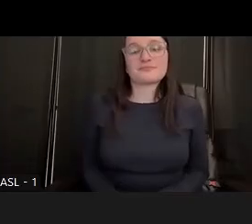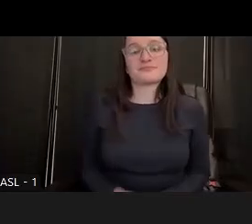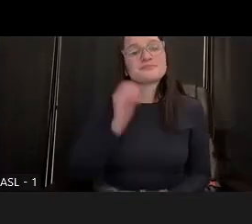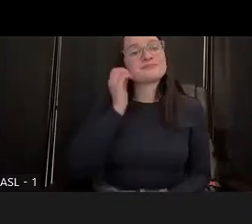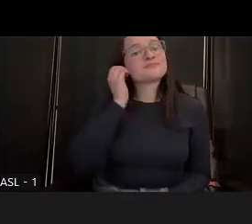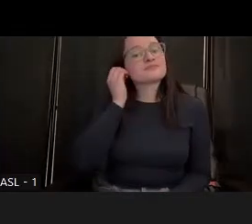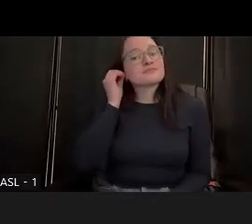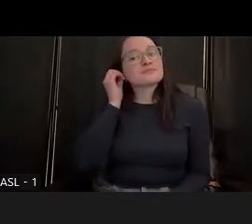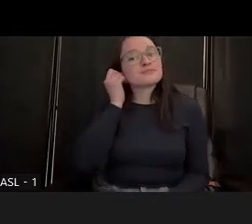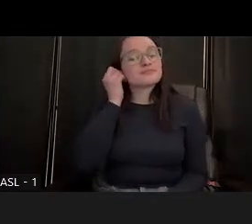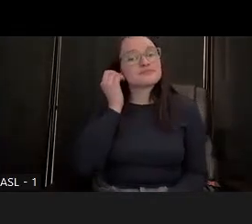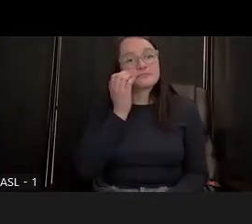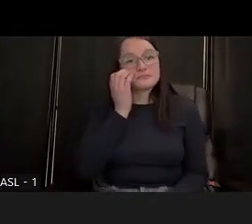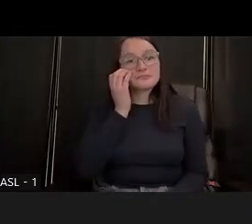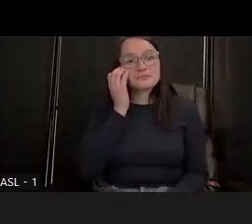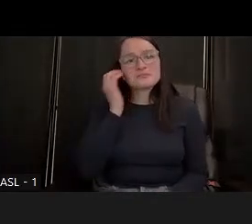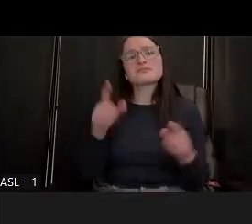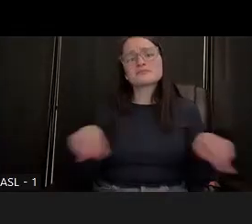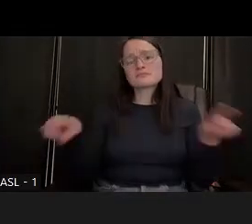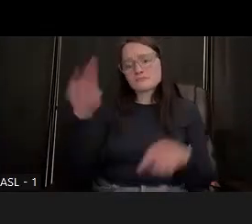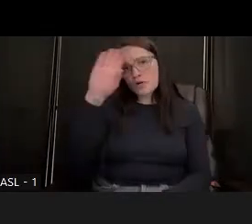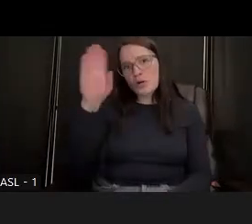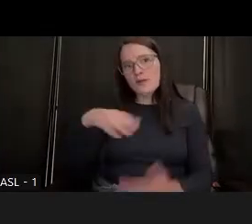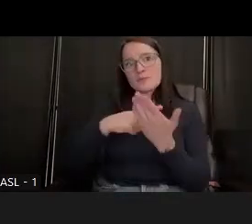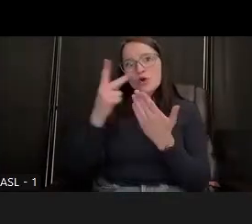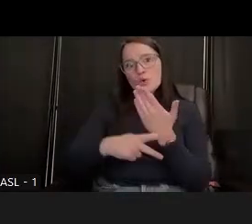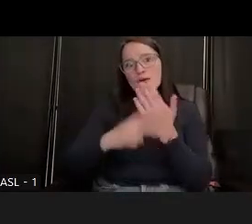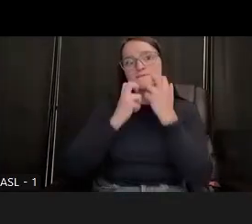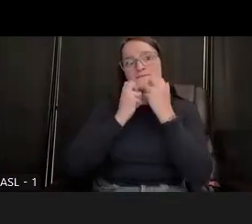uh you all know these program values. These are the values of competitive integrated employment.